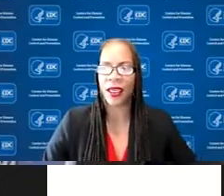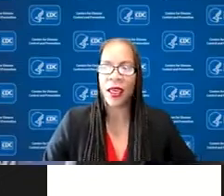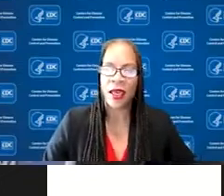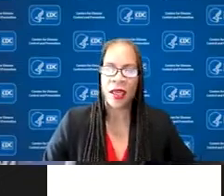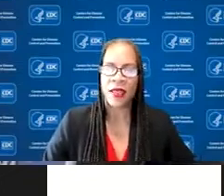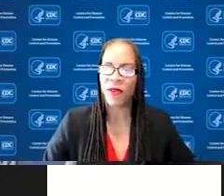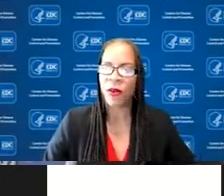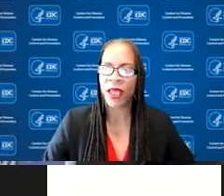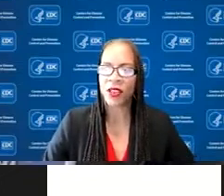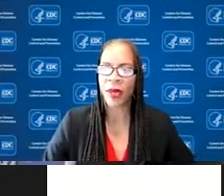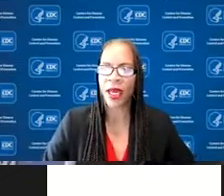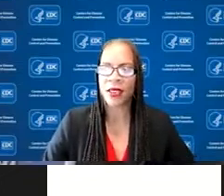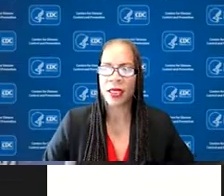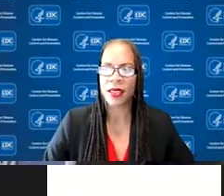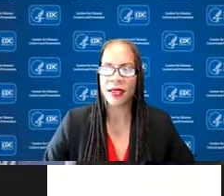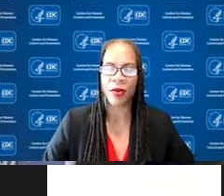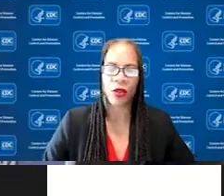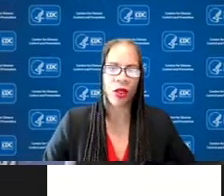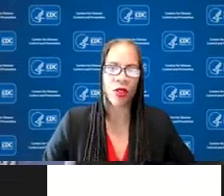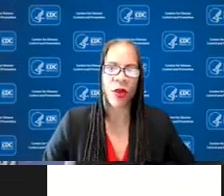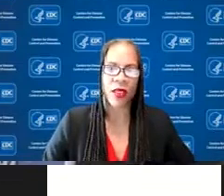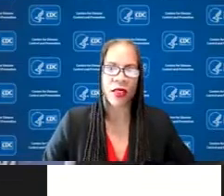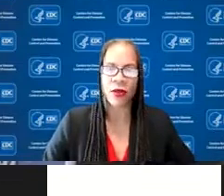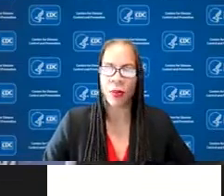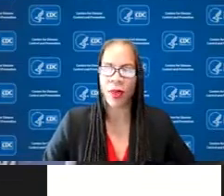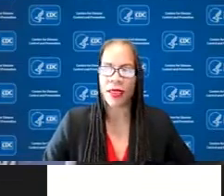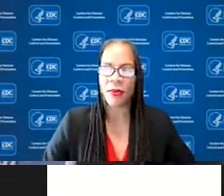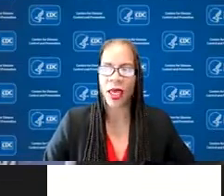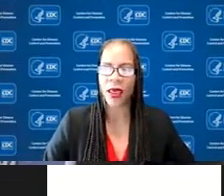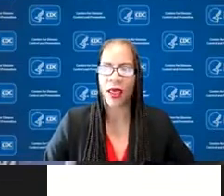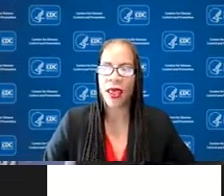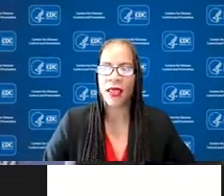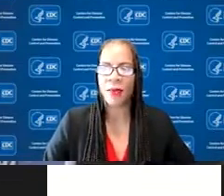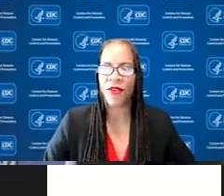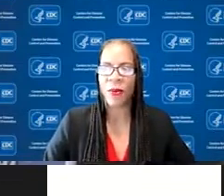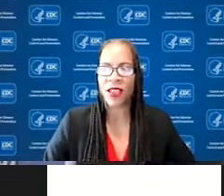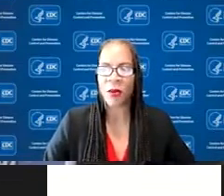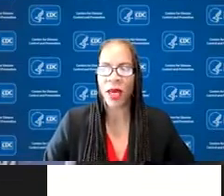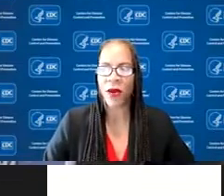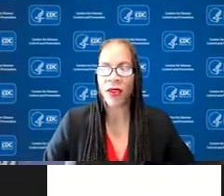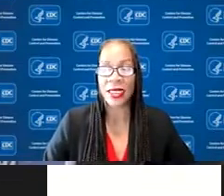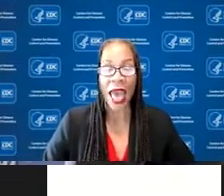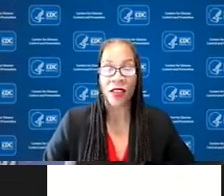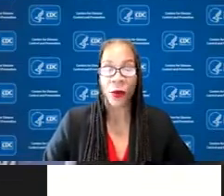some information about CDC’s laboratory response to the pandemic, some information about the task